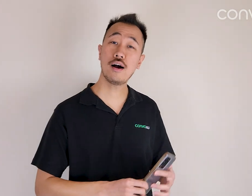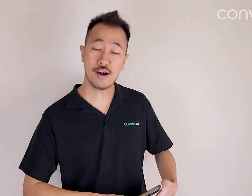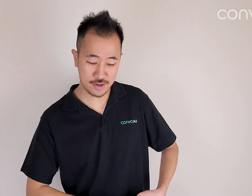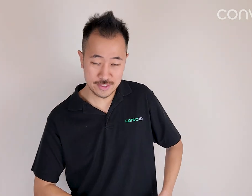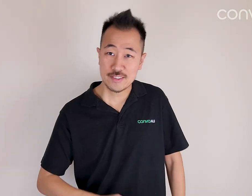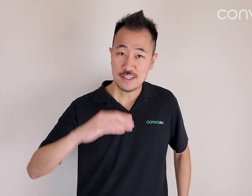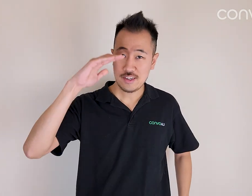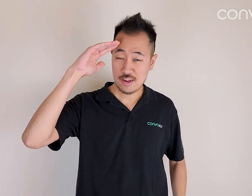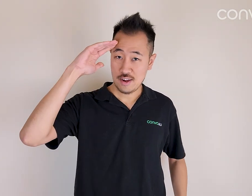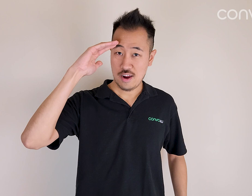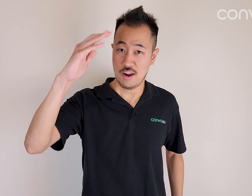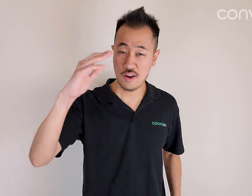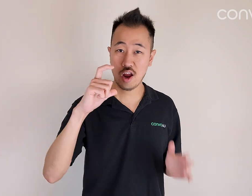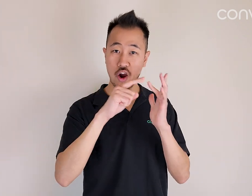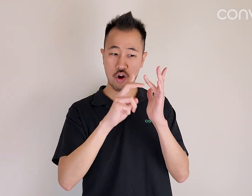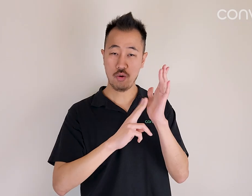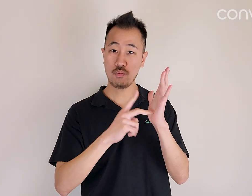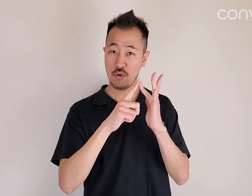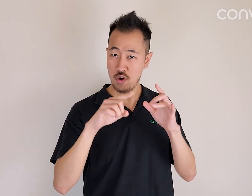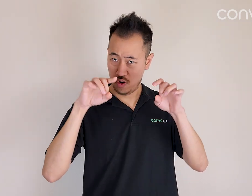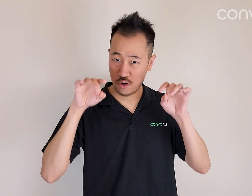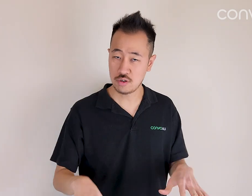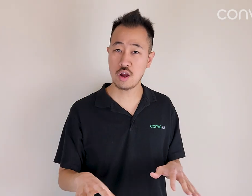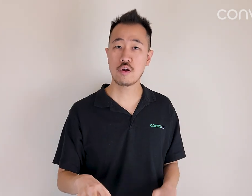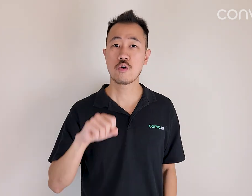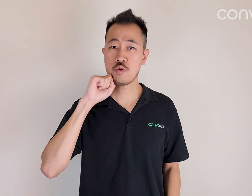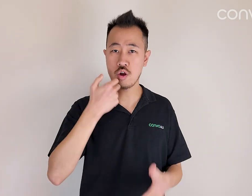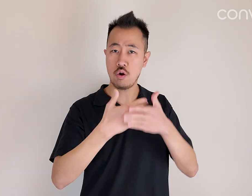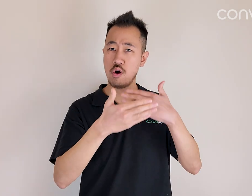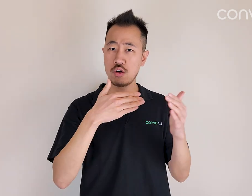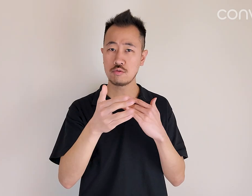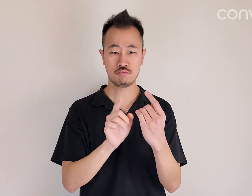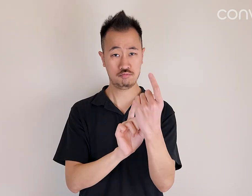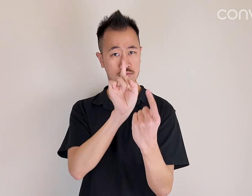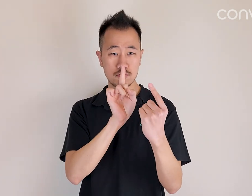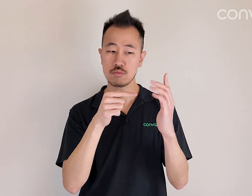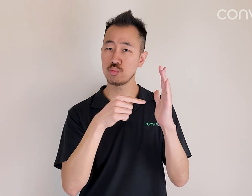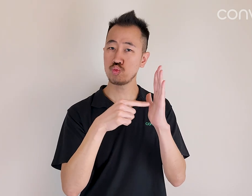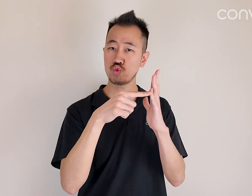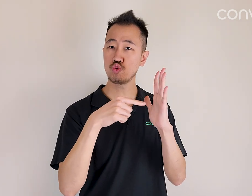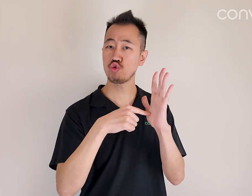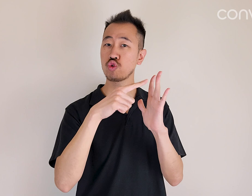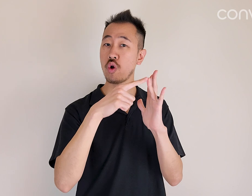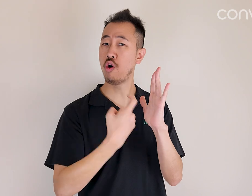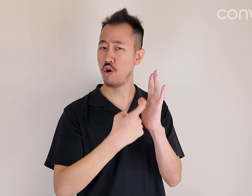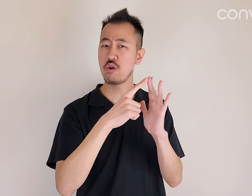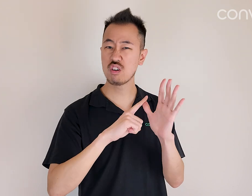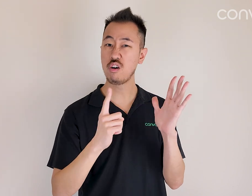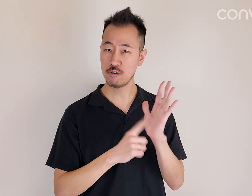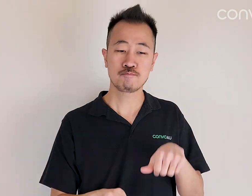Oh Hello ! Convo Australia can organise an individual tutorial session with you.